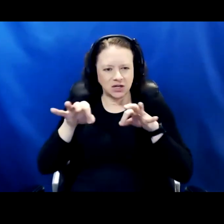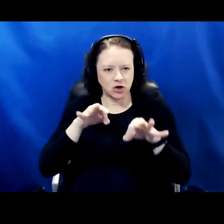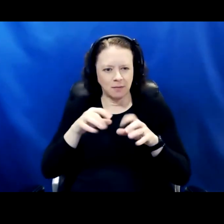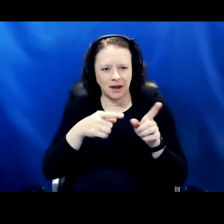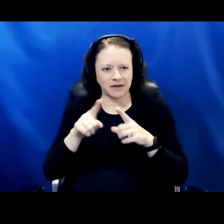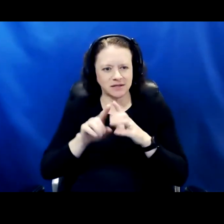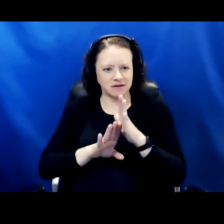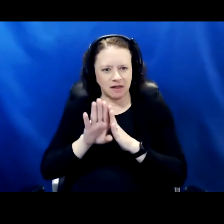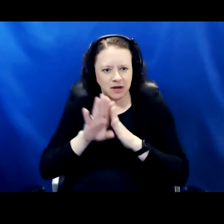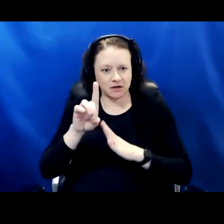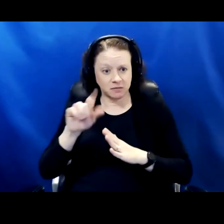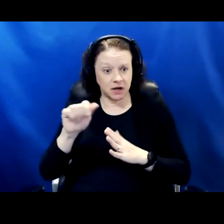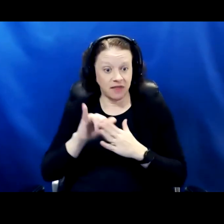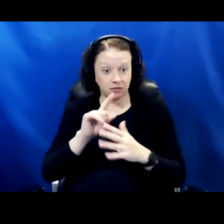and that for sure would be covered.